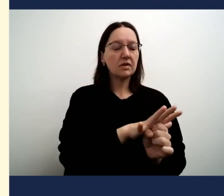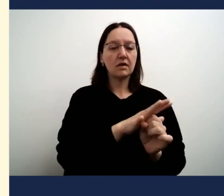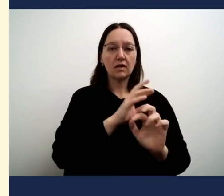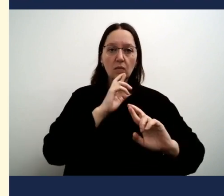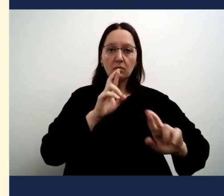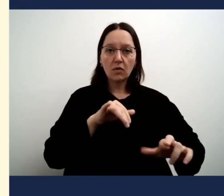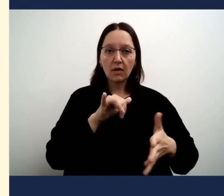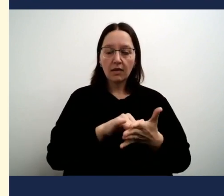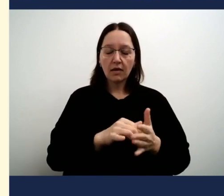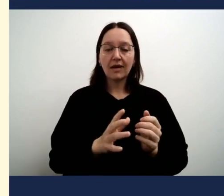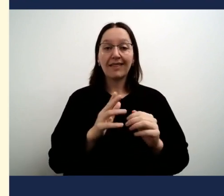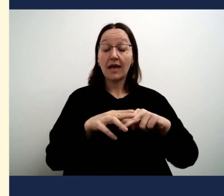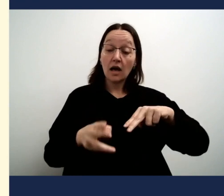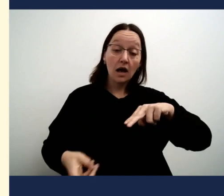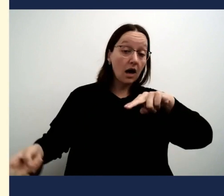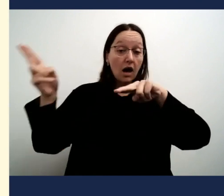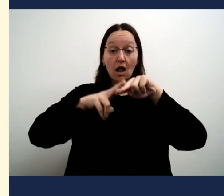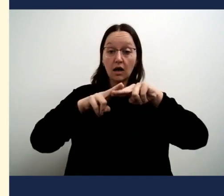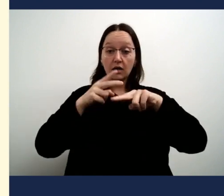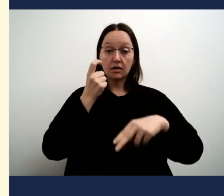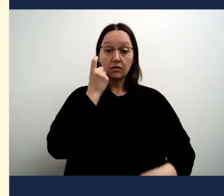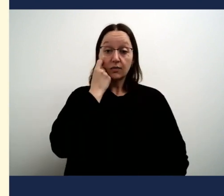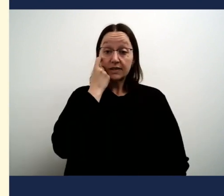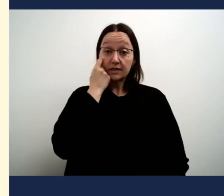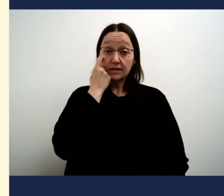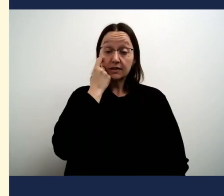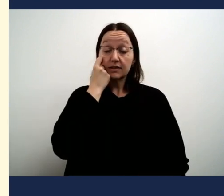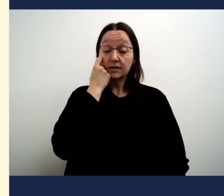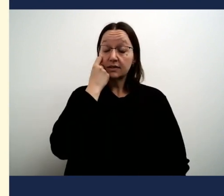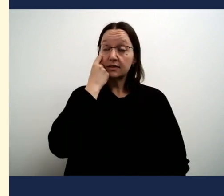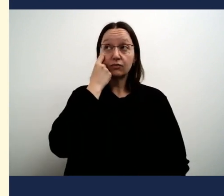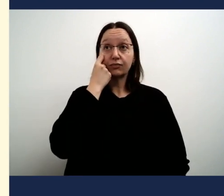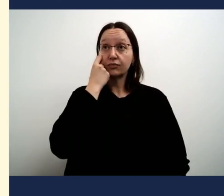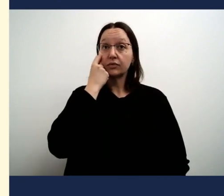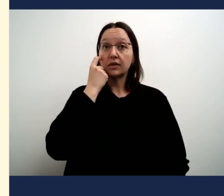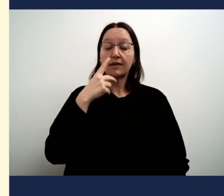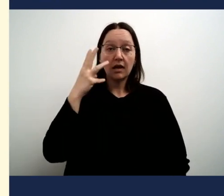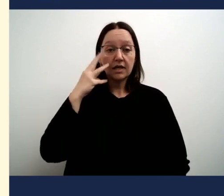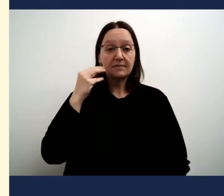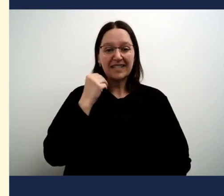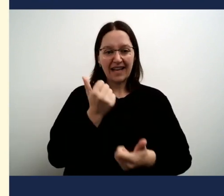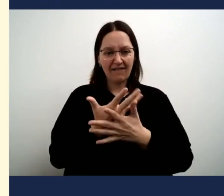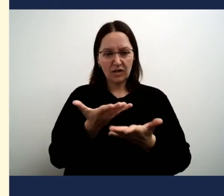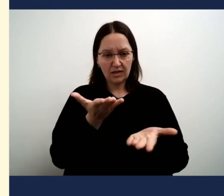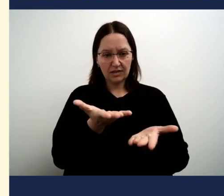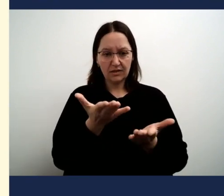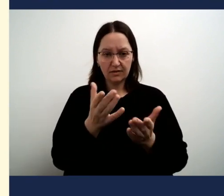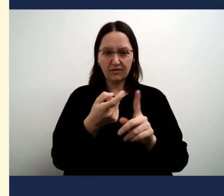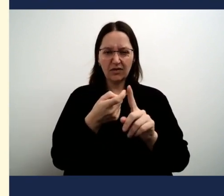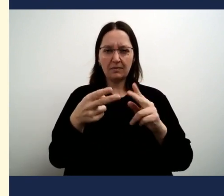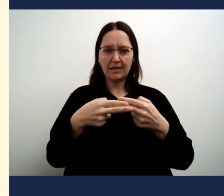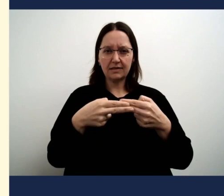flying with this person, referring to me as a Muslim or an Arab in her mind. And then